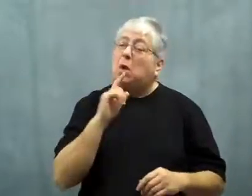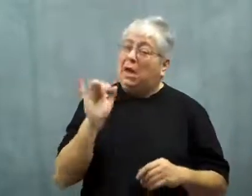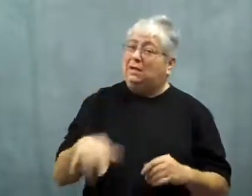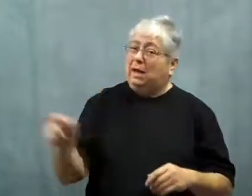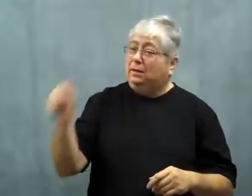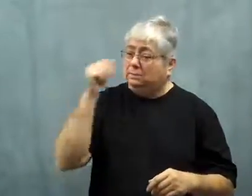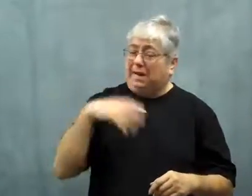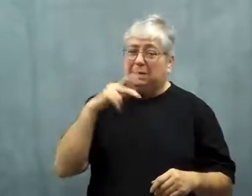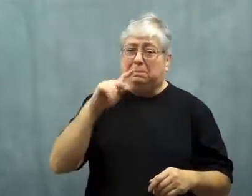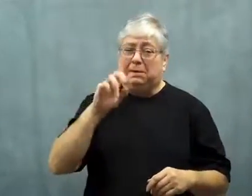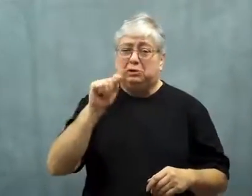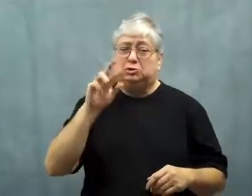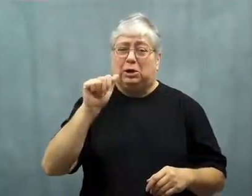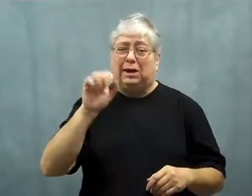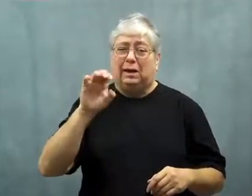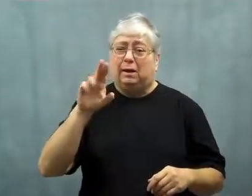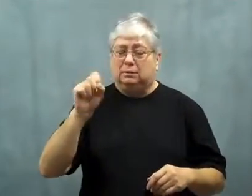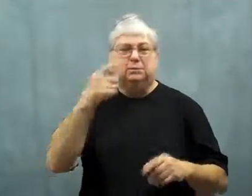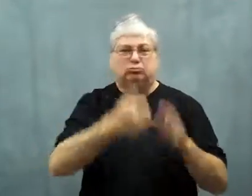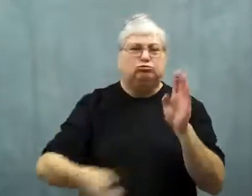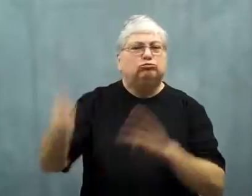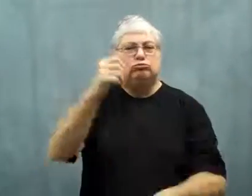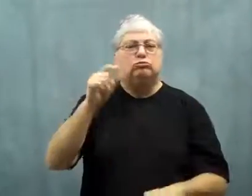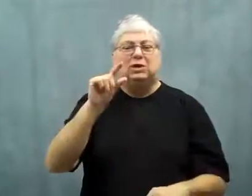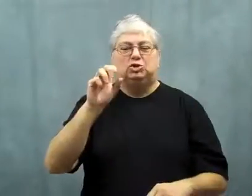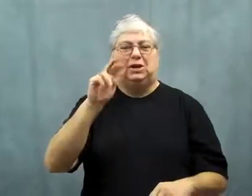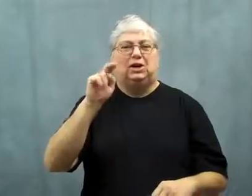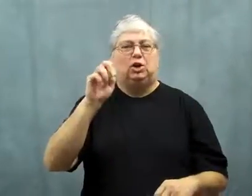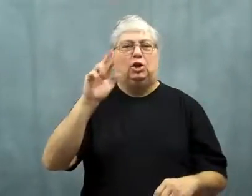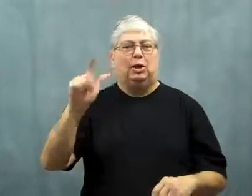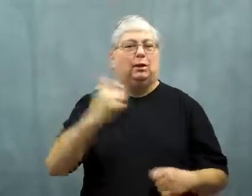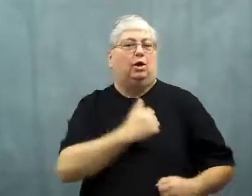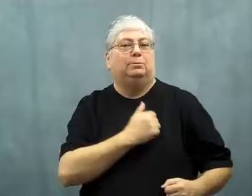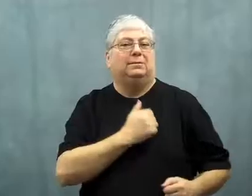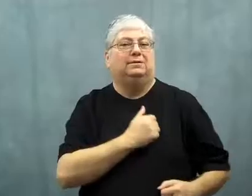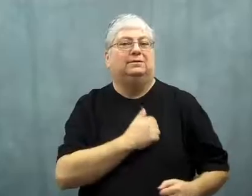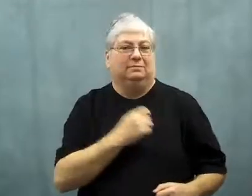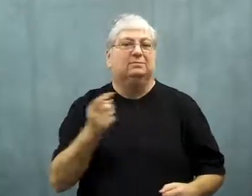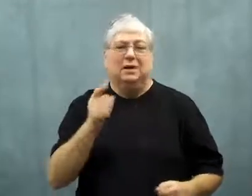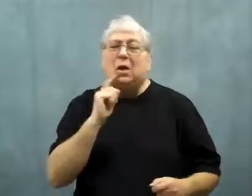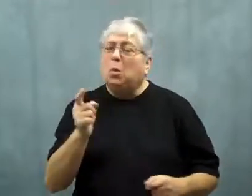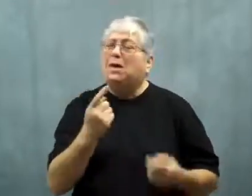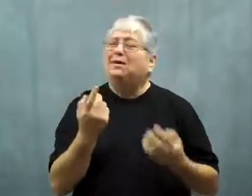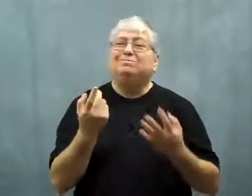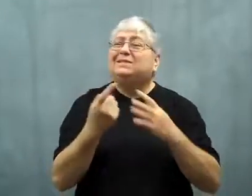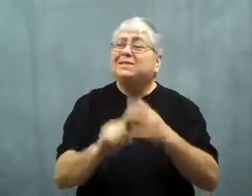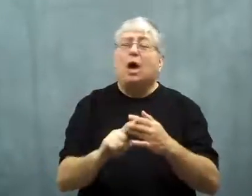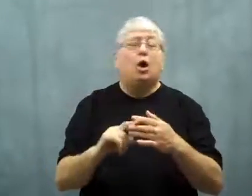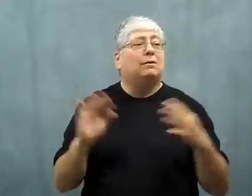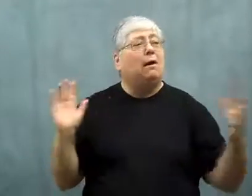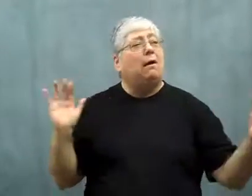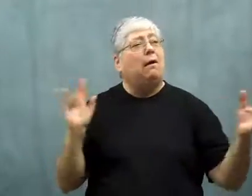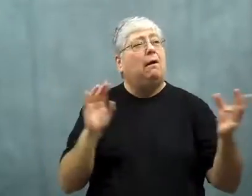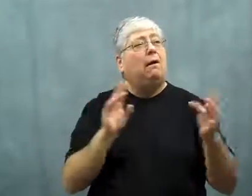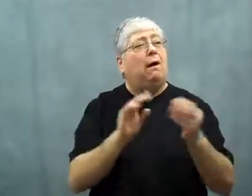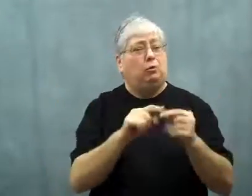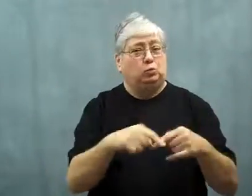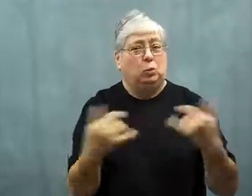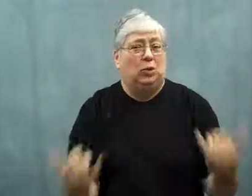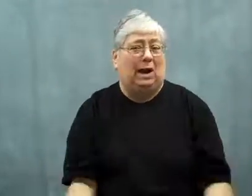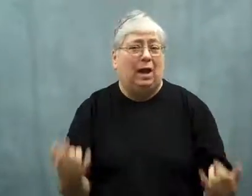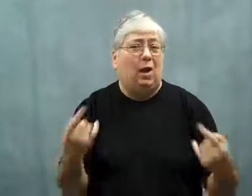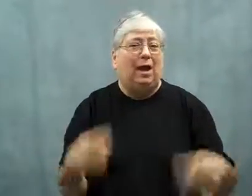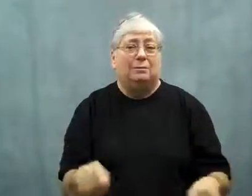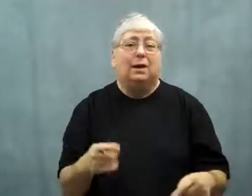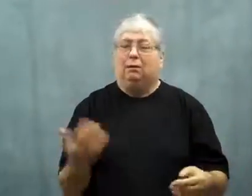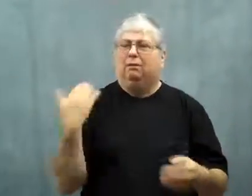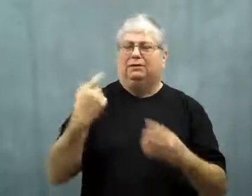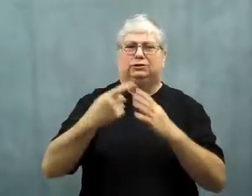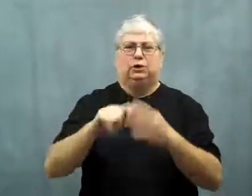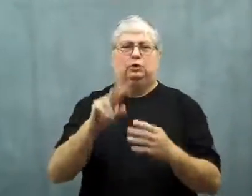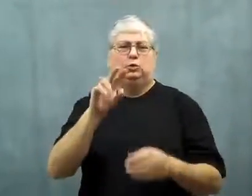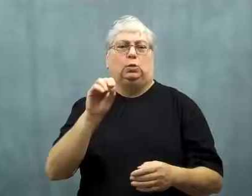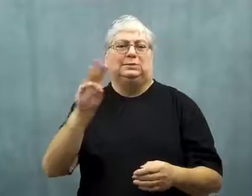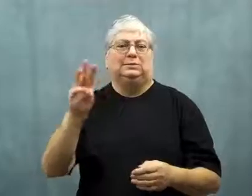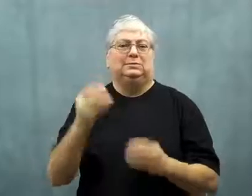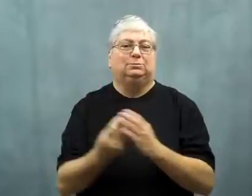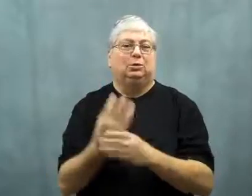Petraeus was an army general.